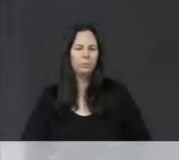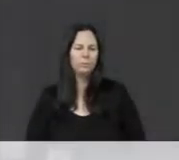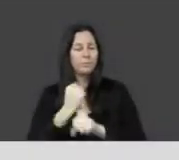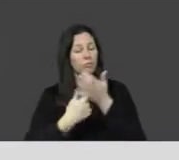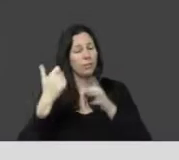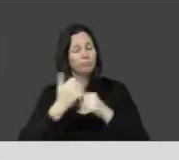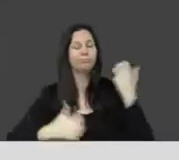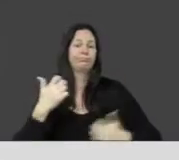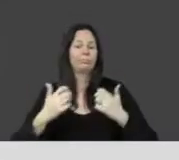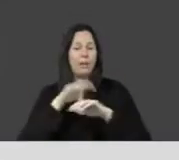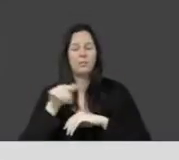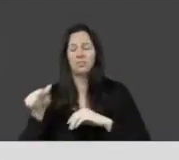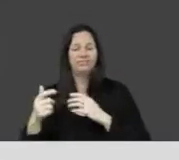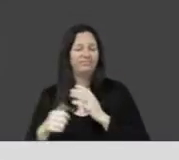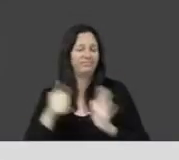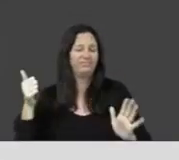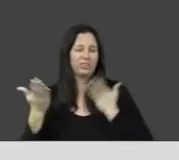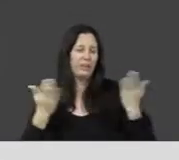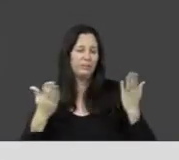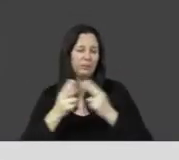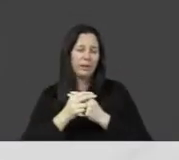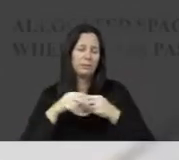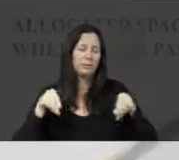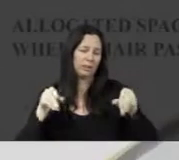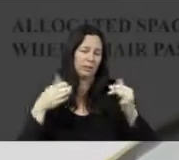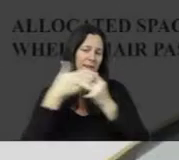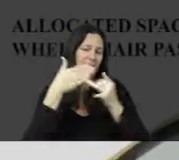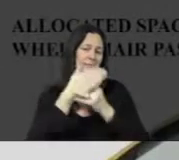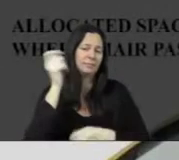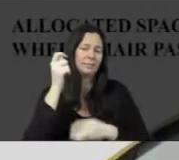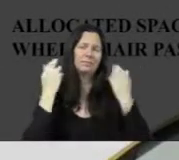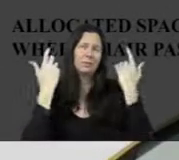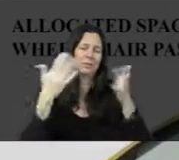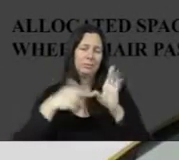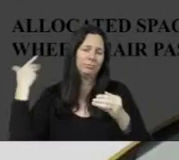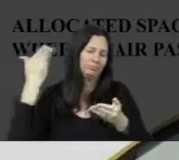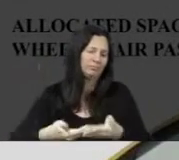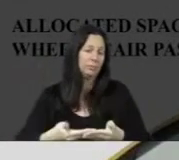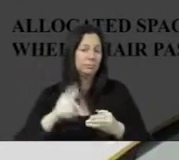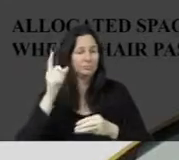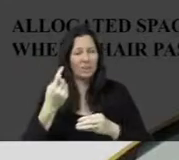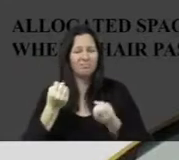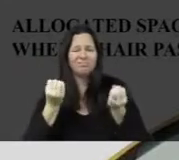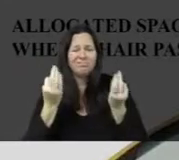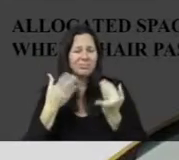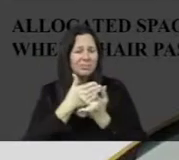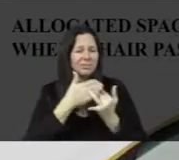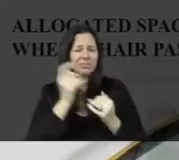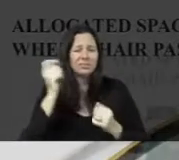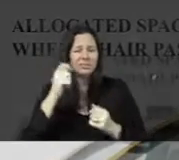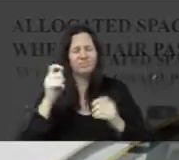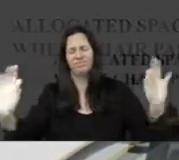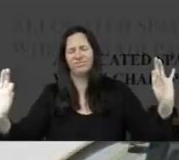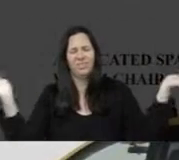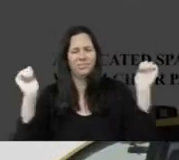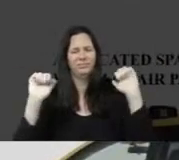Greg had complained about the poor service with wheelchair-accessible taxis for many years. But the inaccessible taxis was the last straw.